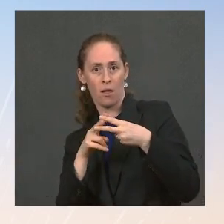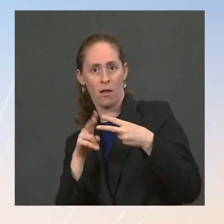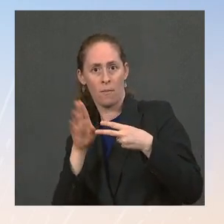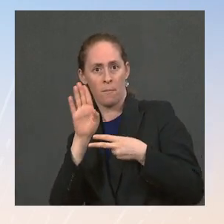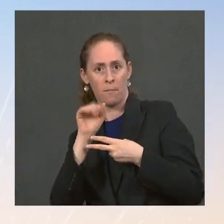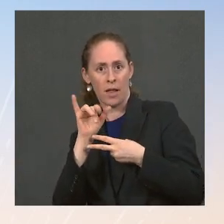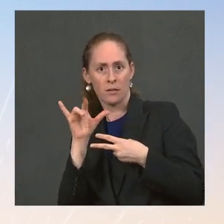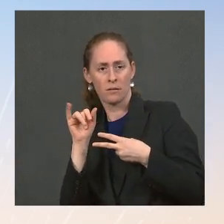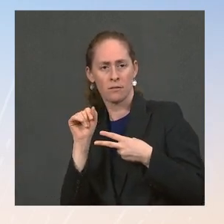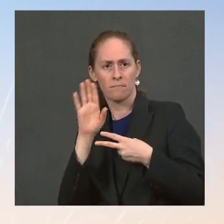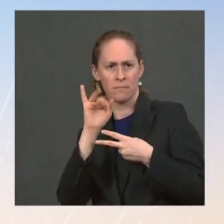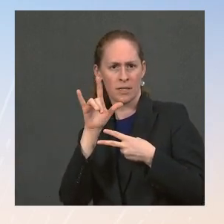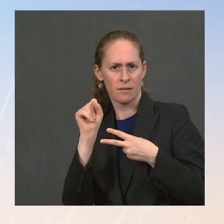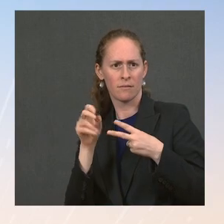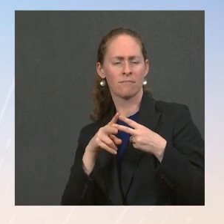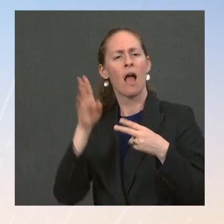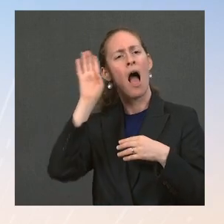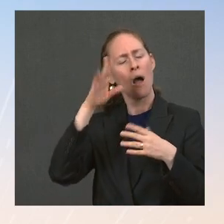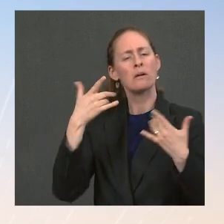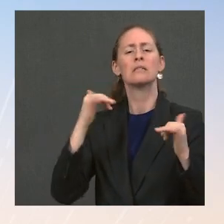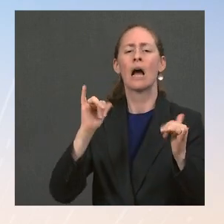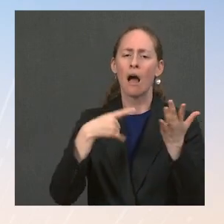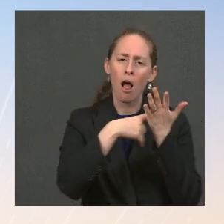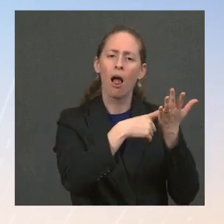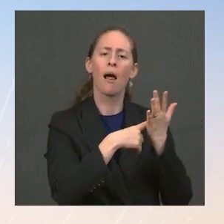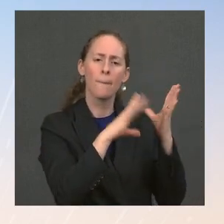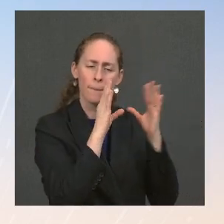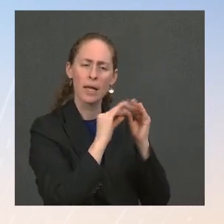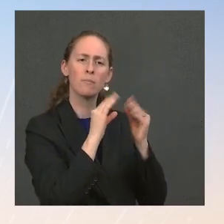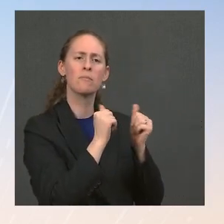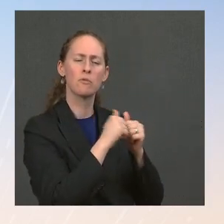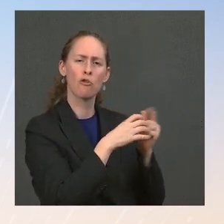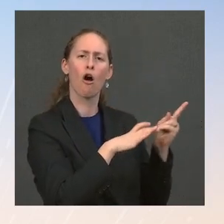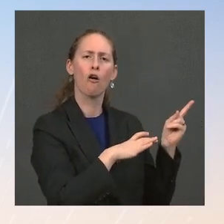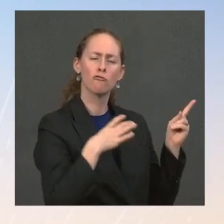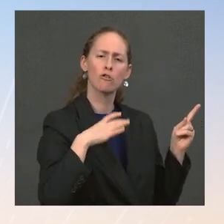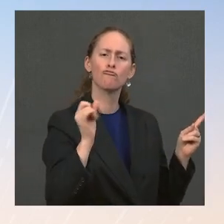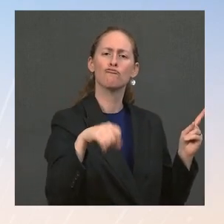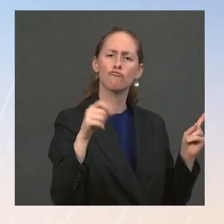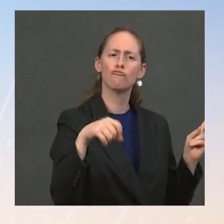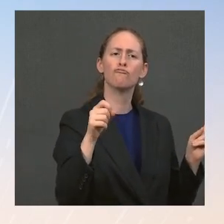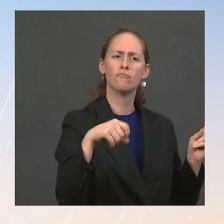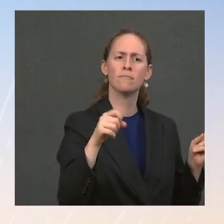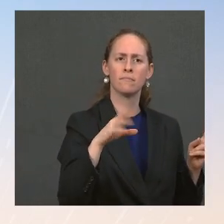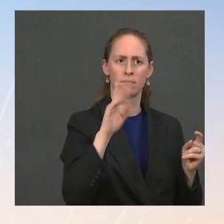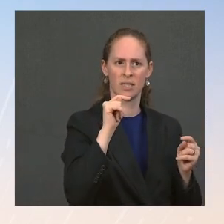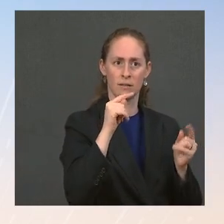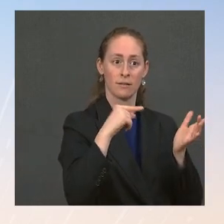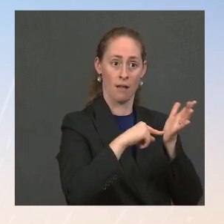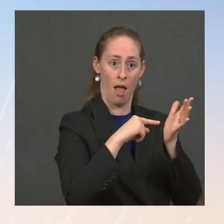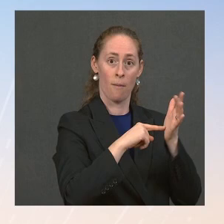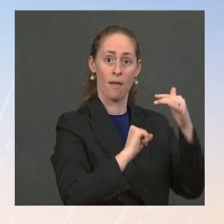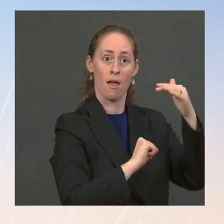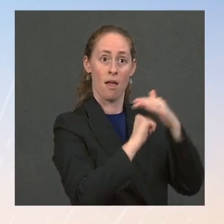with members of Congress, but now that those two more immediate things are passed, is there an expectation that there's going to be progress next week?